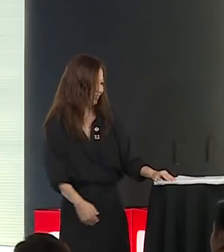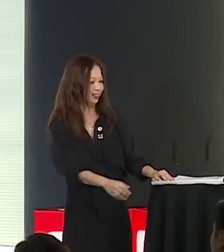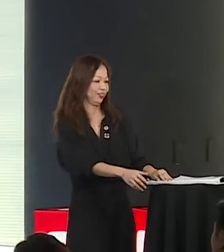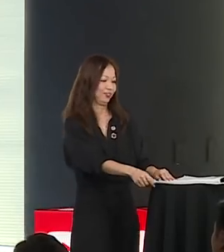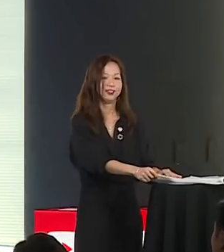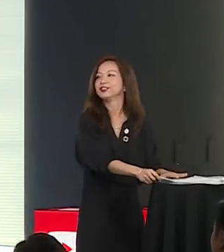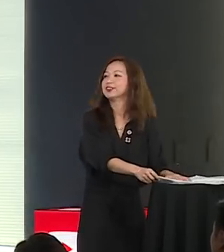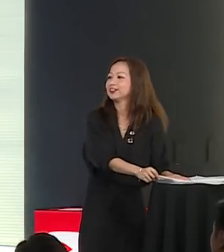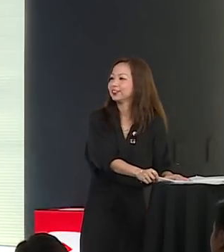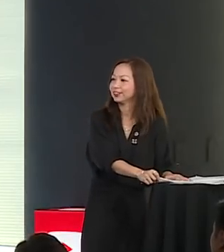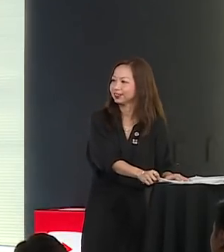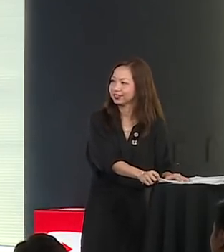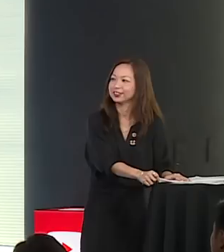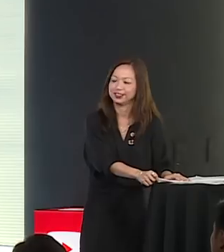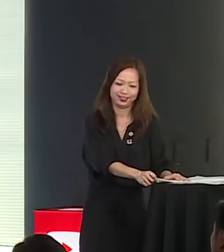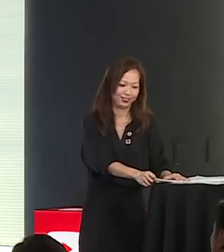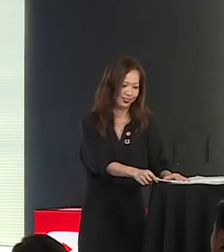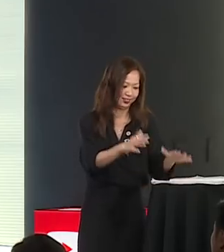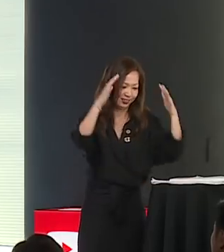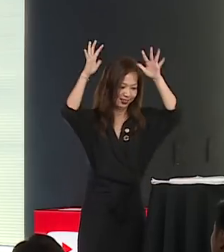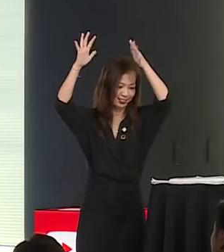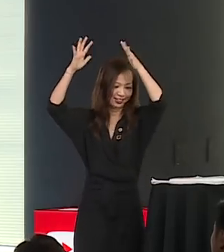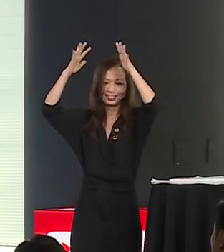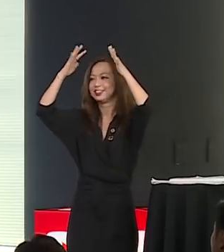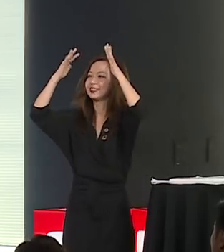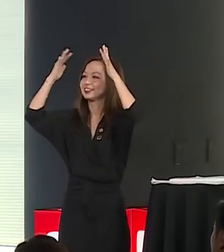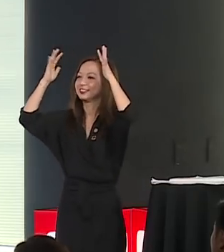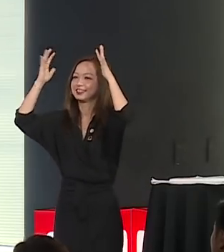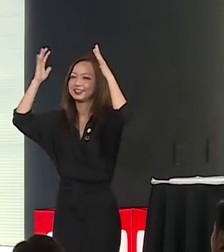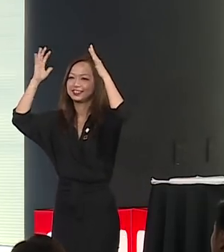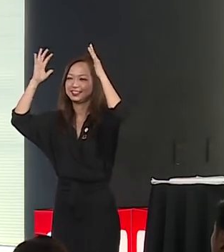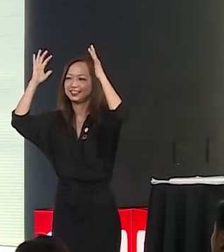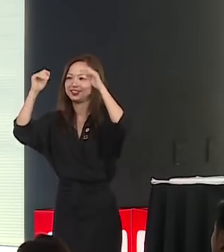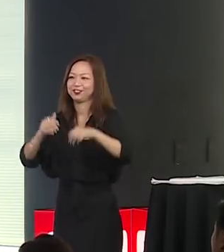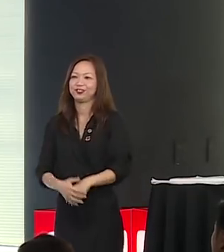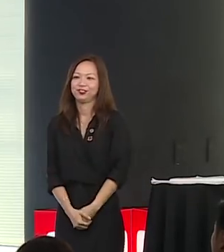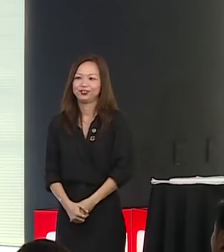Laos, the sign for Laos, and this is the sign for congratulations in Laos.